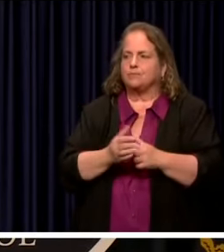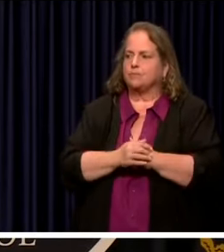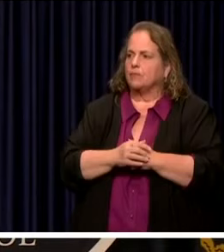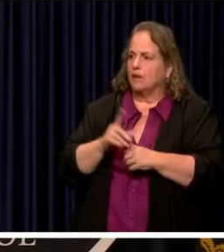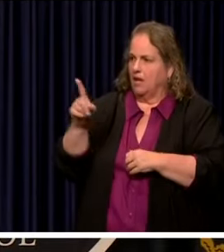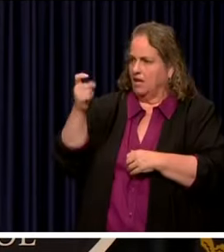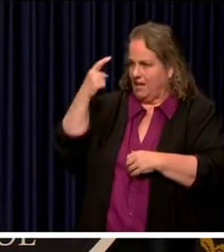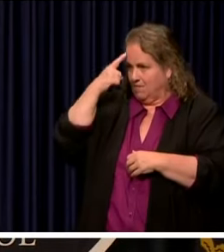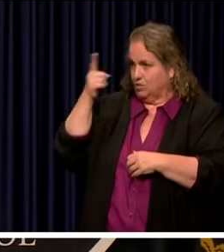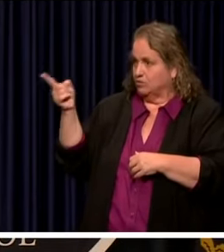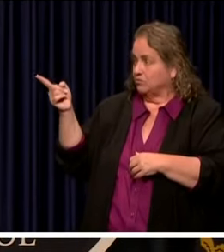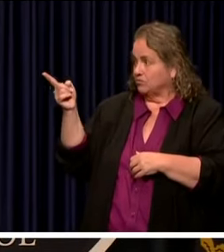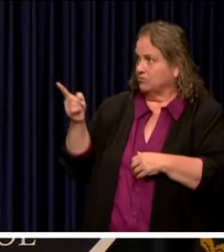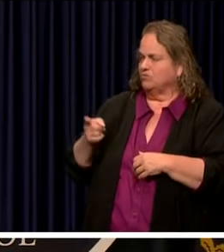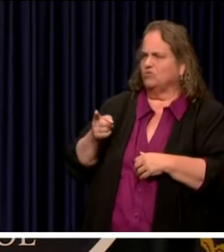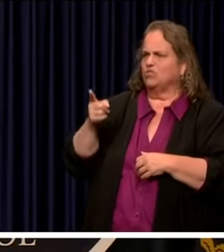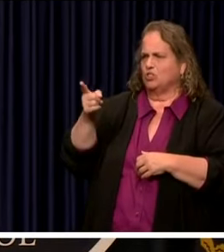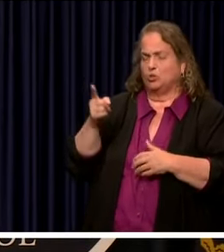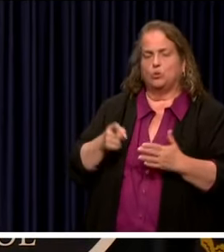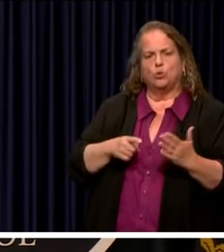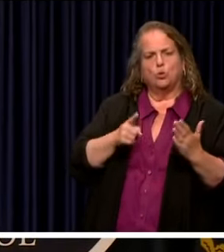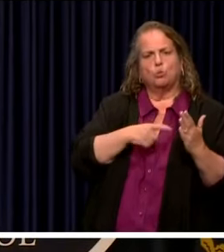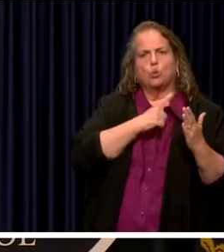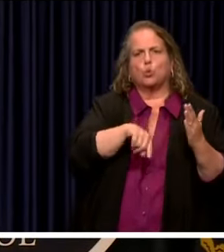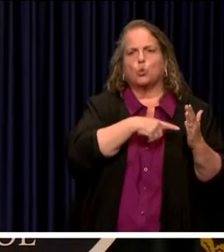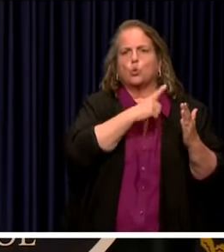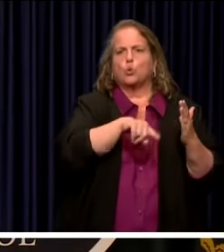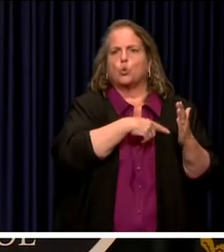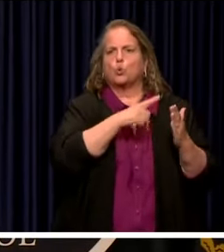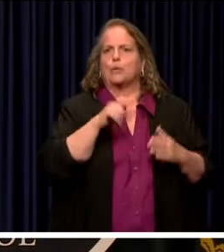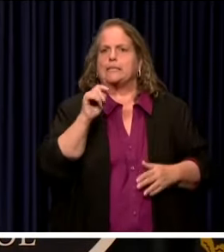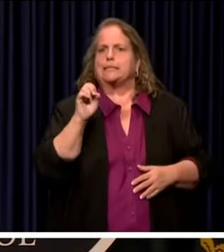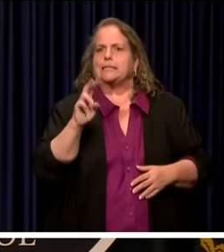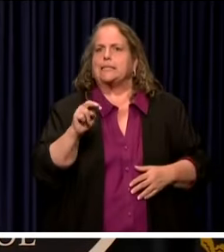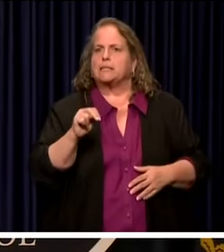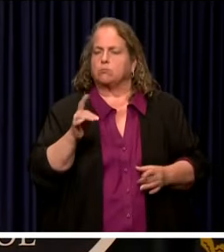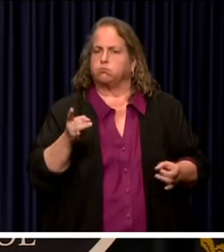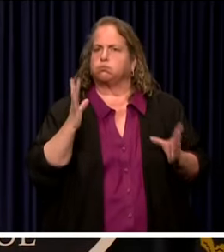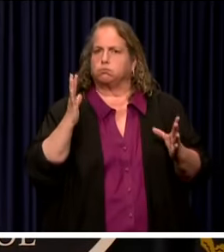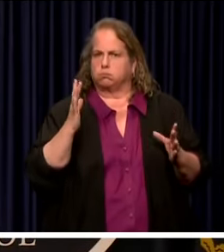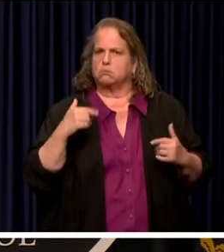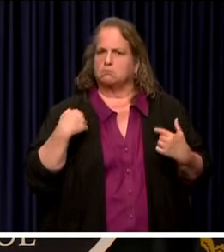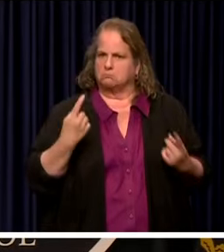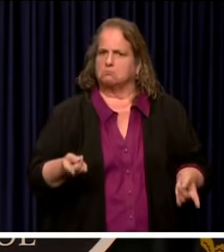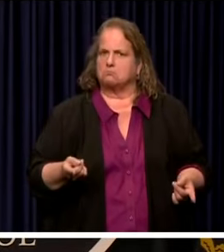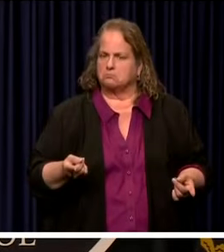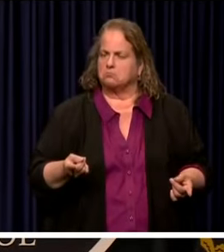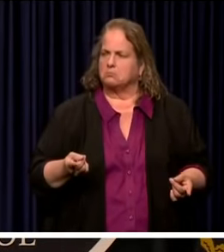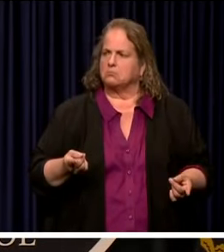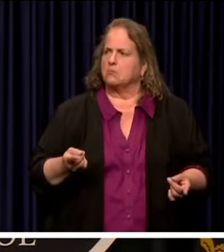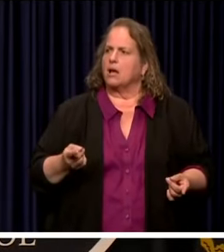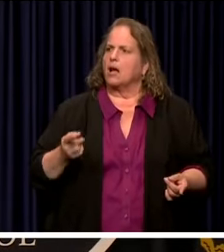APPROPRIATE THING TO DO SINCE IT'S COME FROM THE WHITE HOUSE AND THAT'S WHAT WE'RE DOING, BUT EVERYBODY MAKES THEIR DECISIONS.